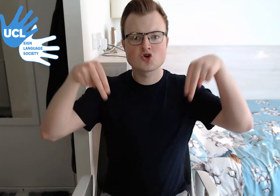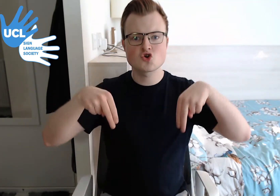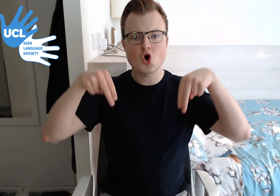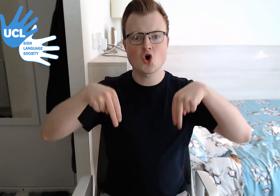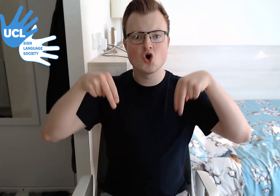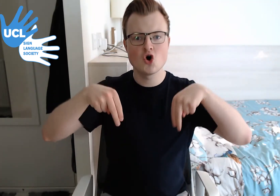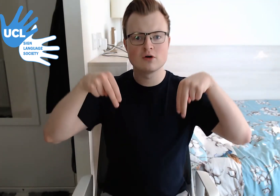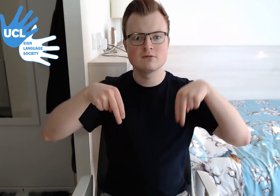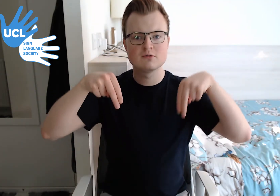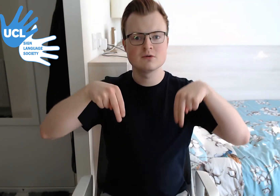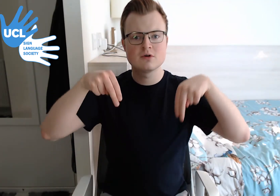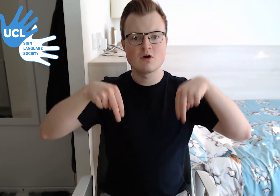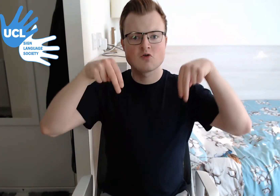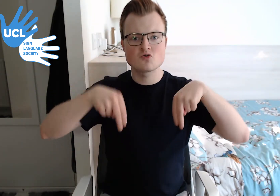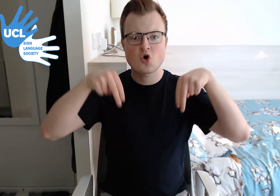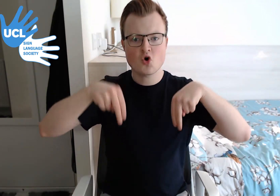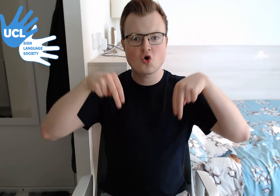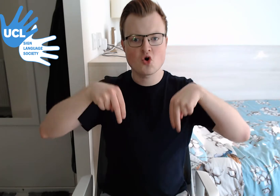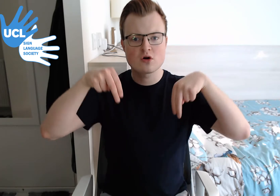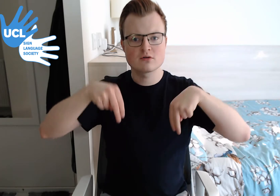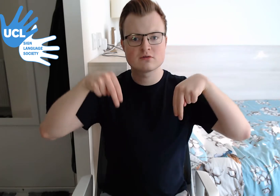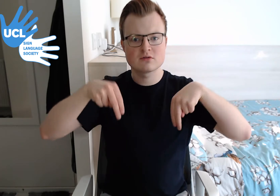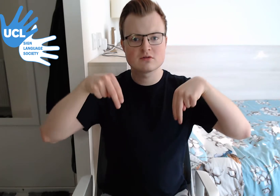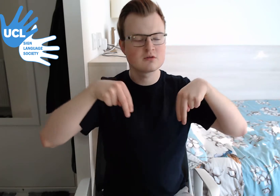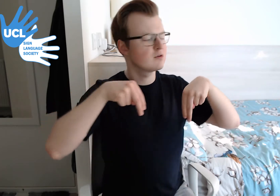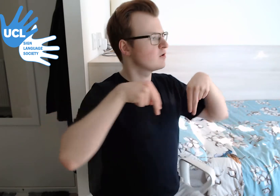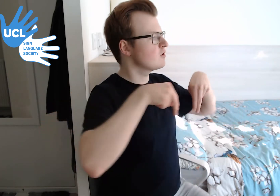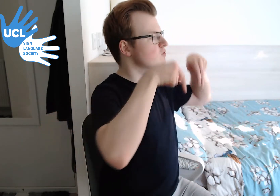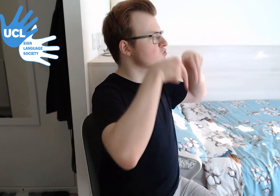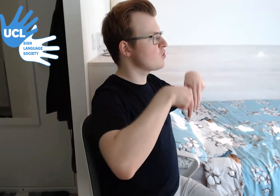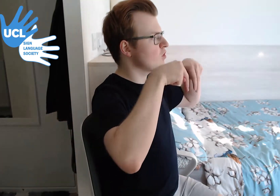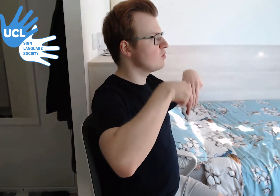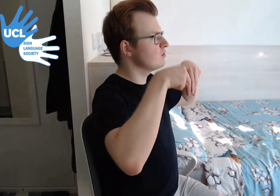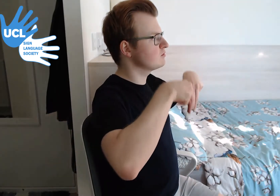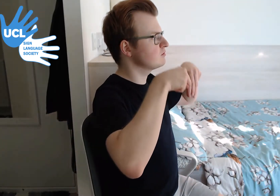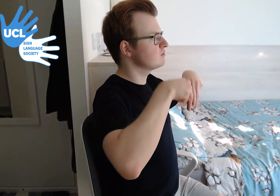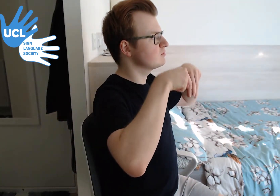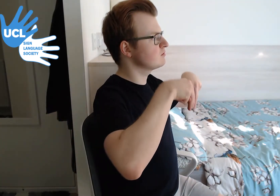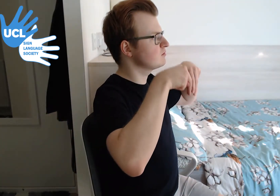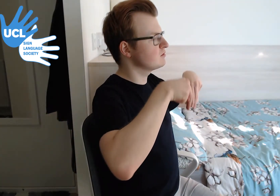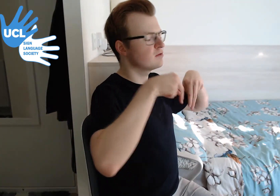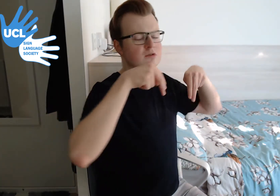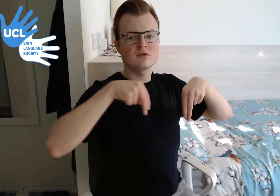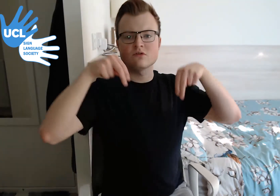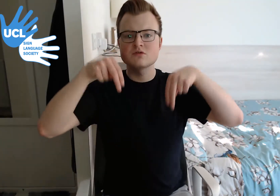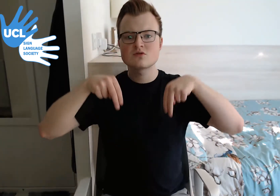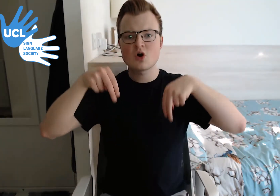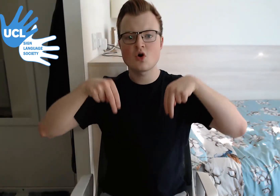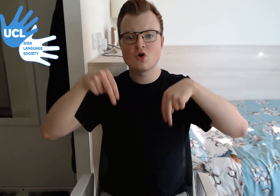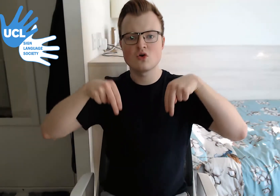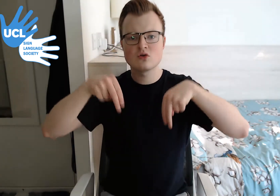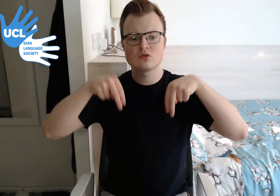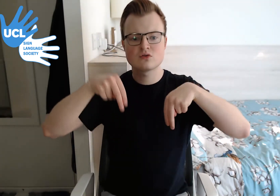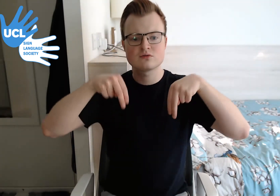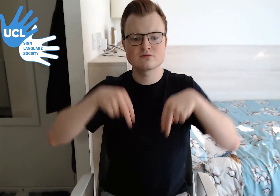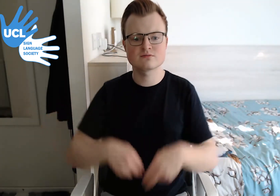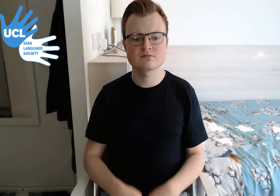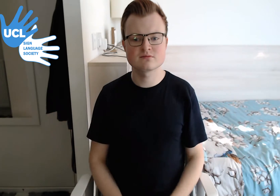Dog